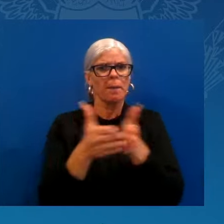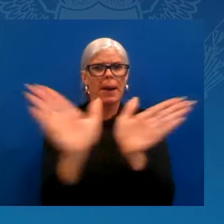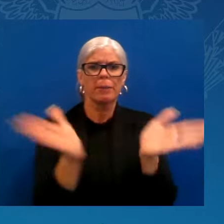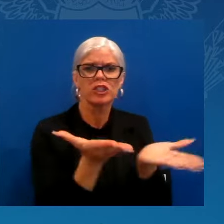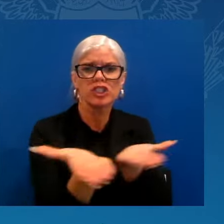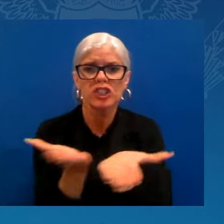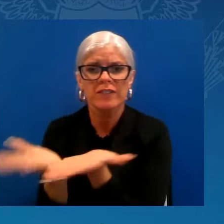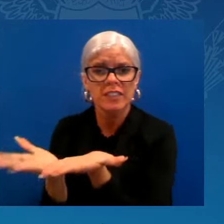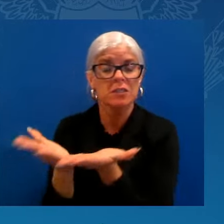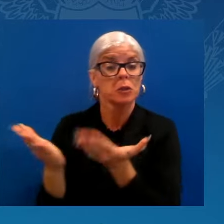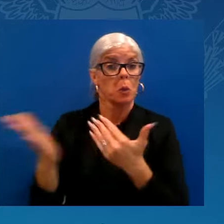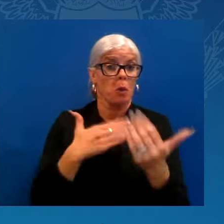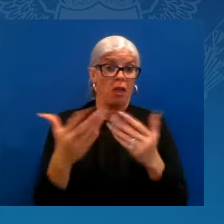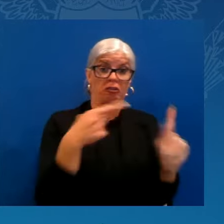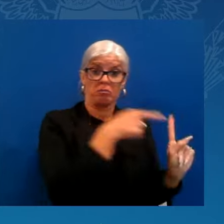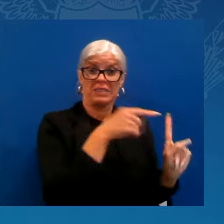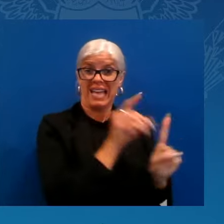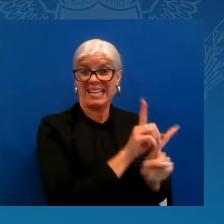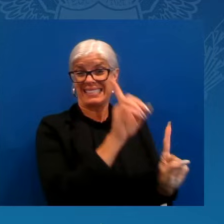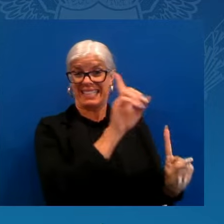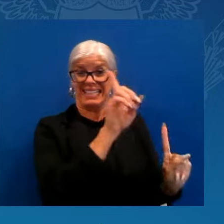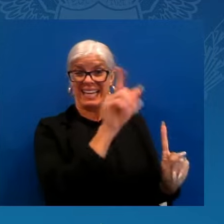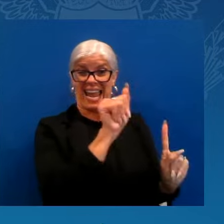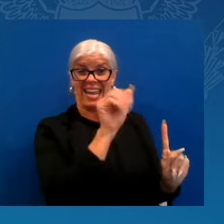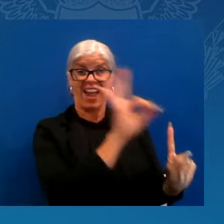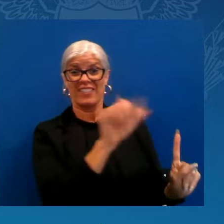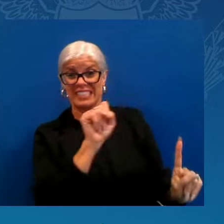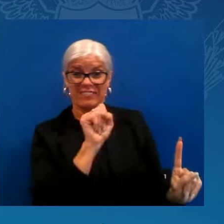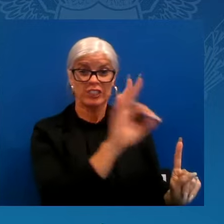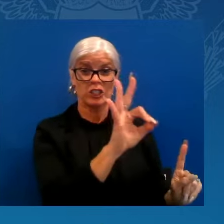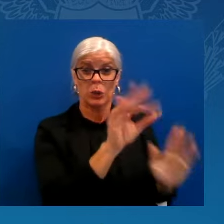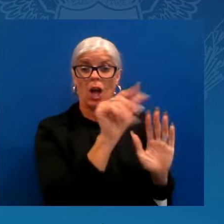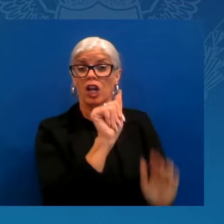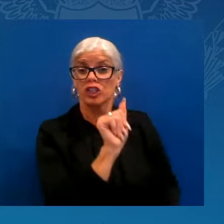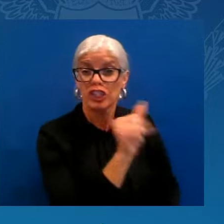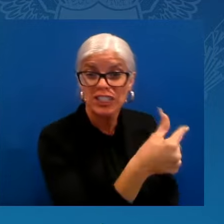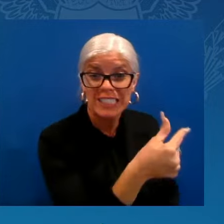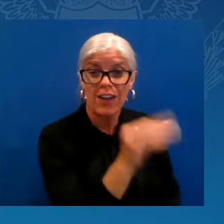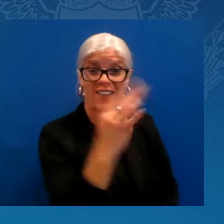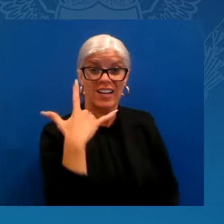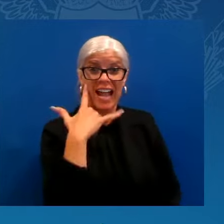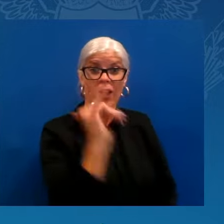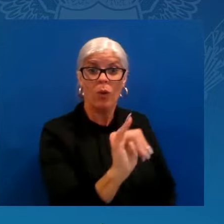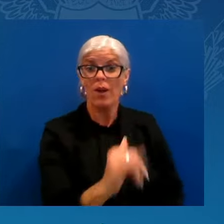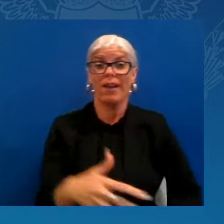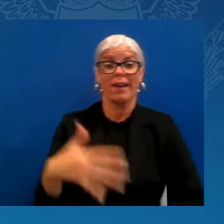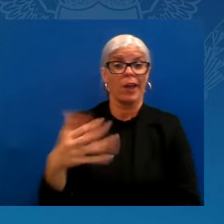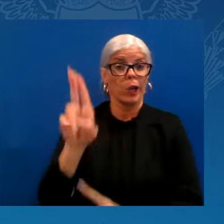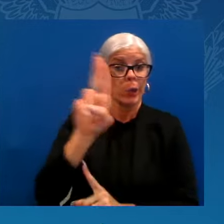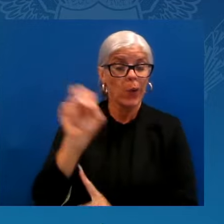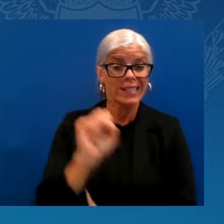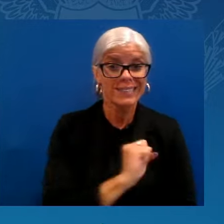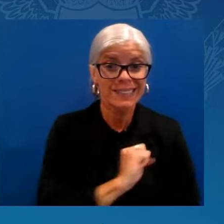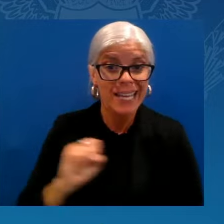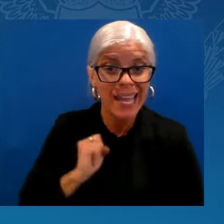and now as Vice President of the United States. At the core of the US Israel relationship